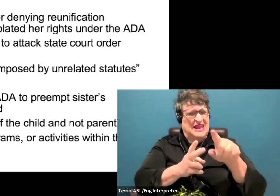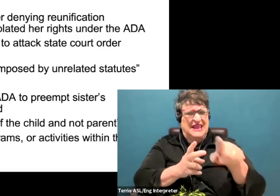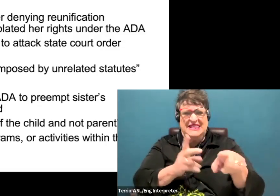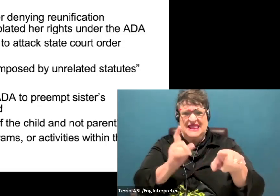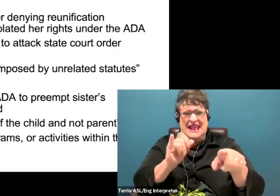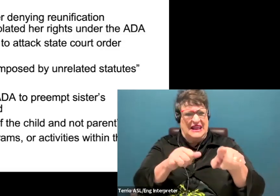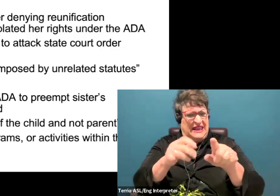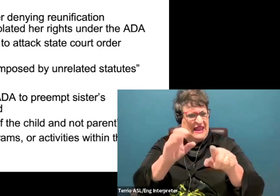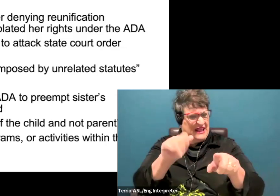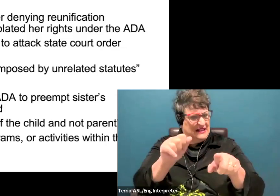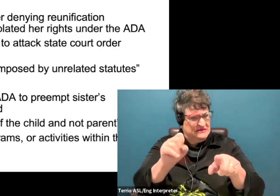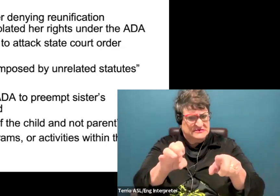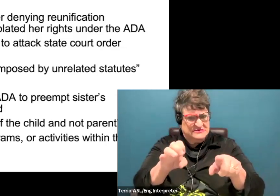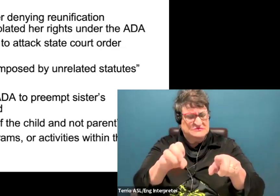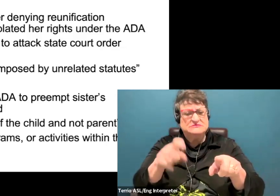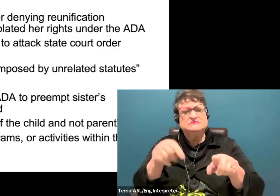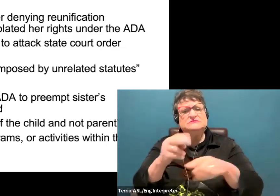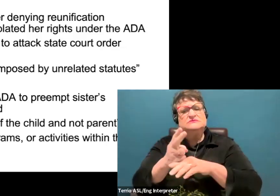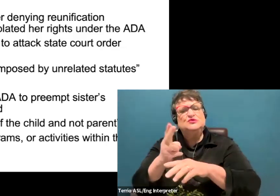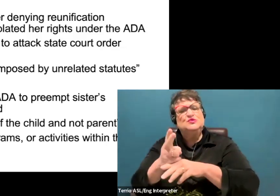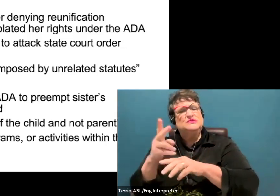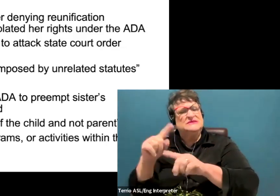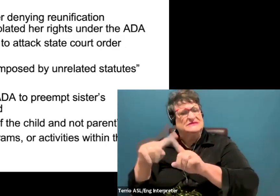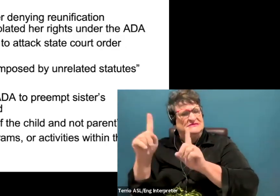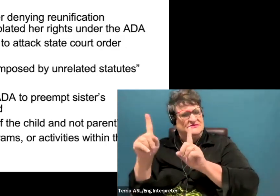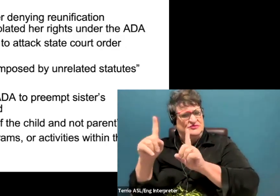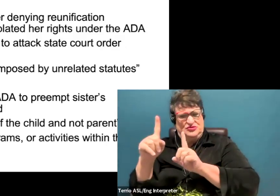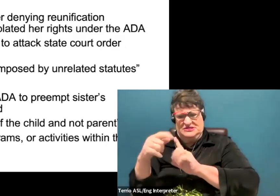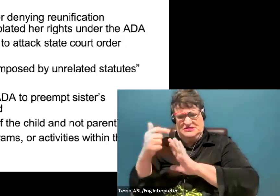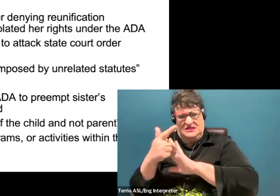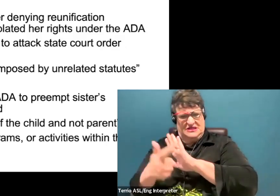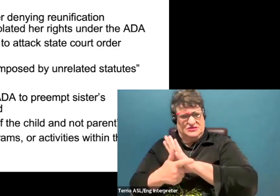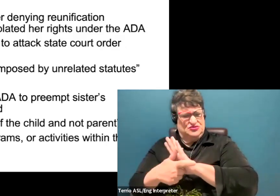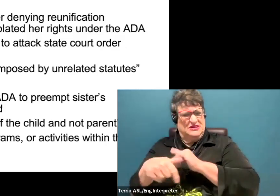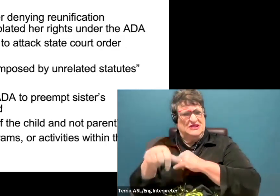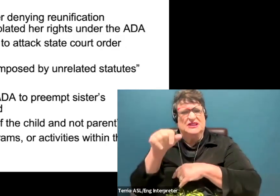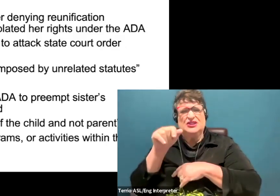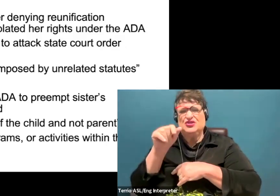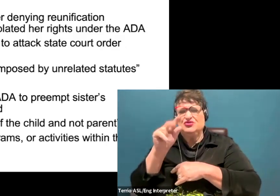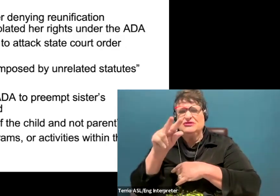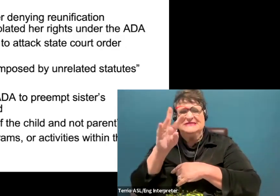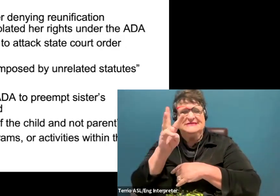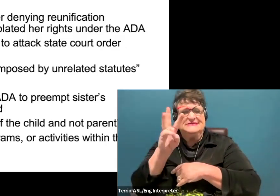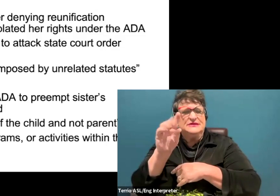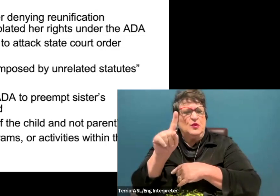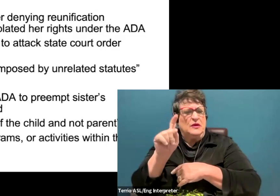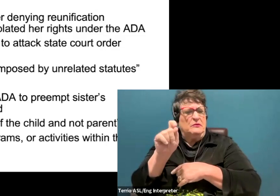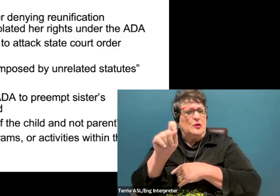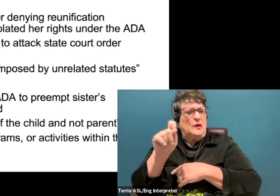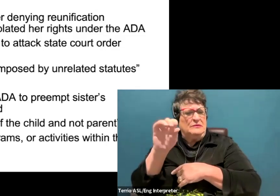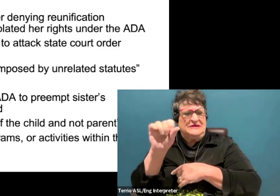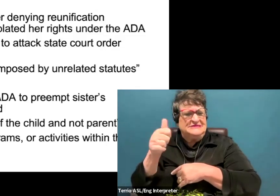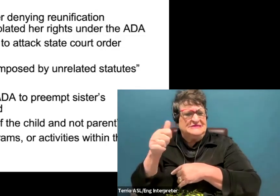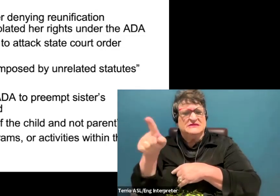Instead, they used statute 361.5(b)(10), which says she failed to reunify with her other children,